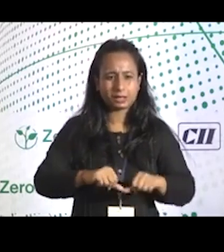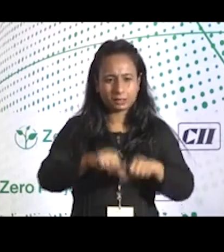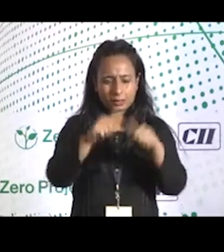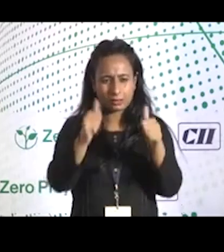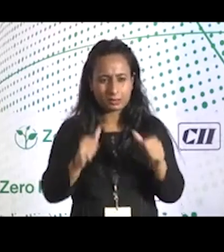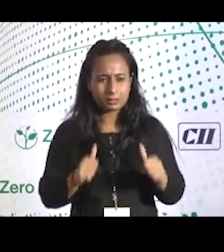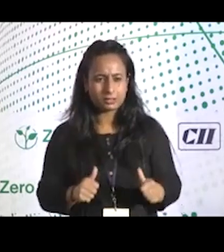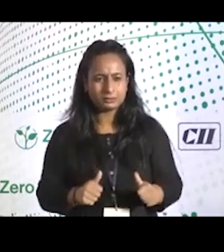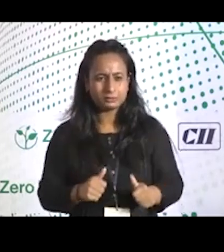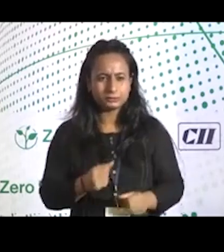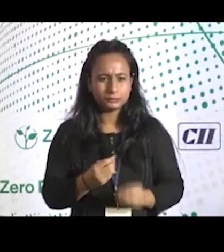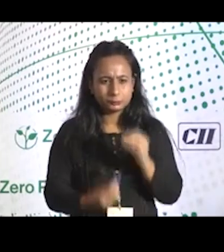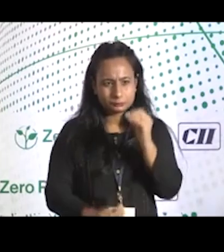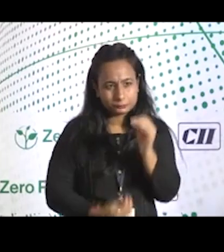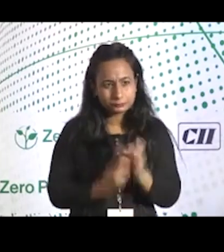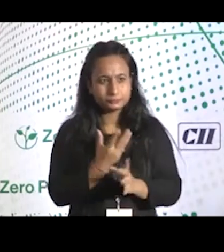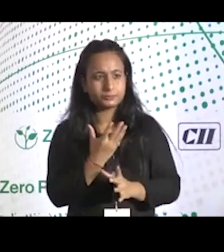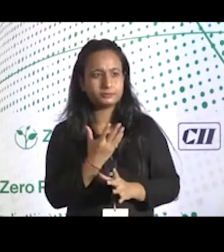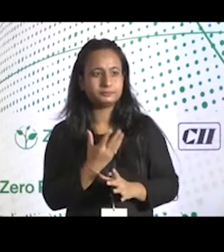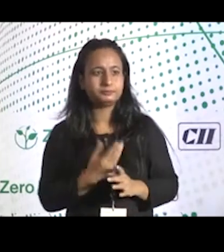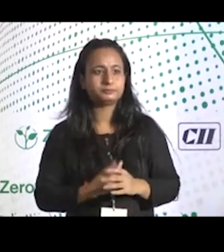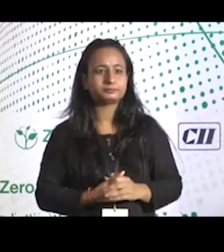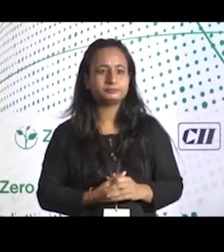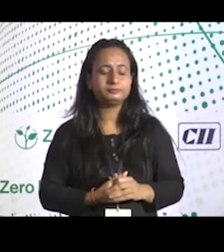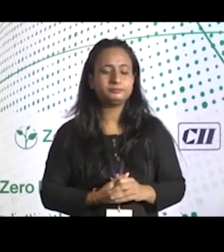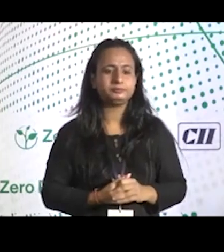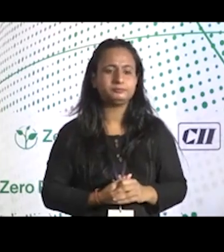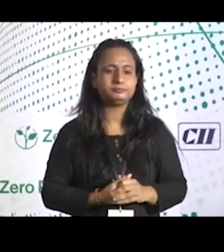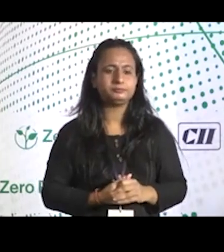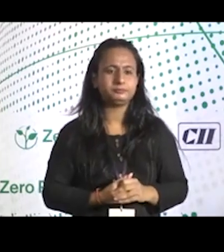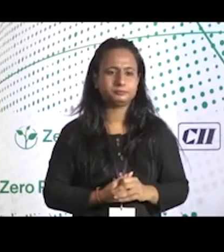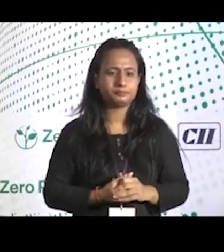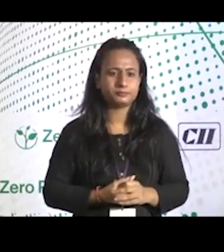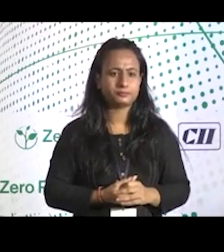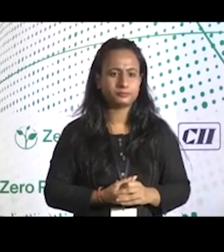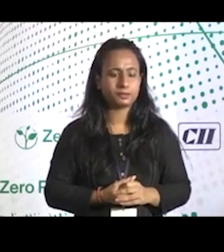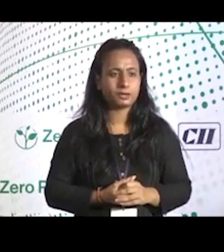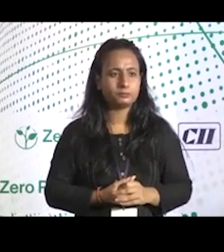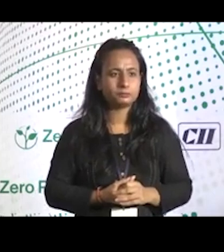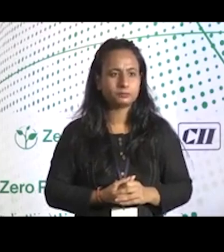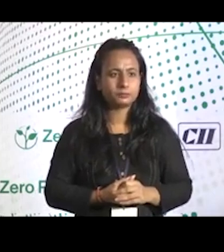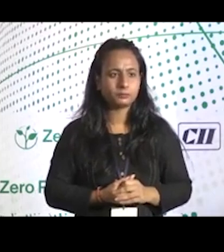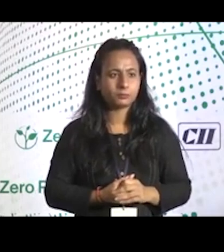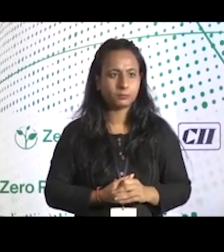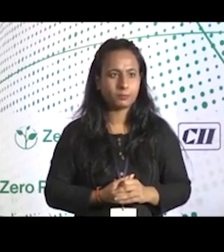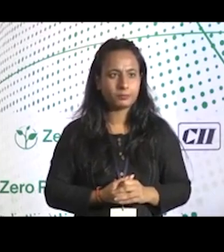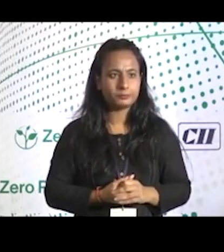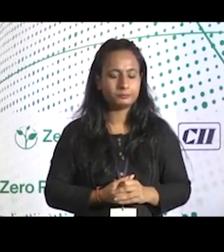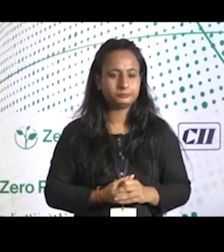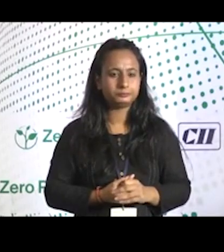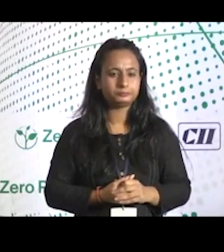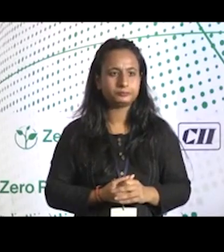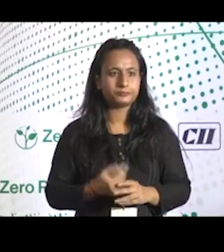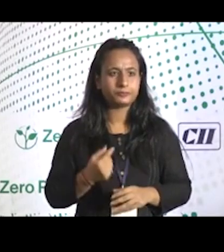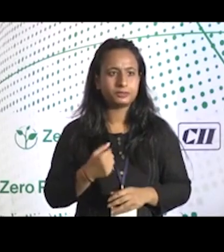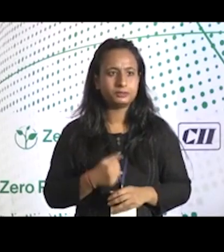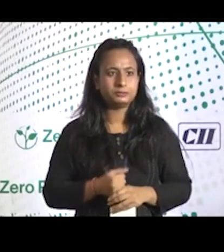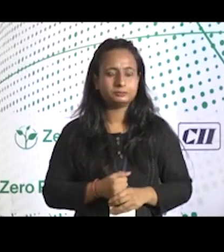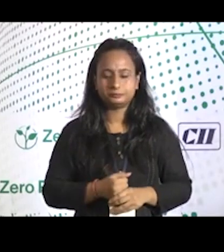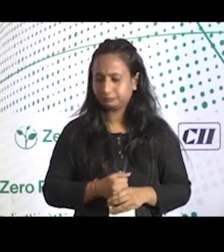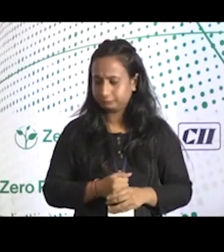you know, returns which kind of spread across the continuum. So you might have when I say continuum,